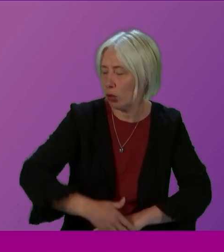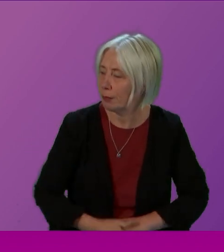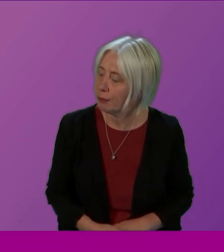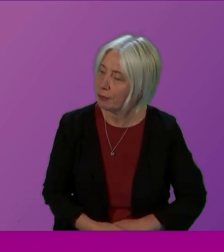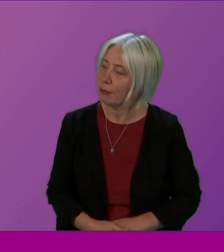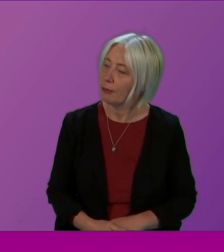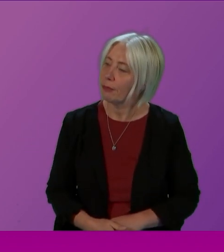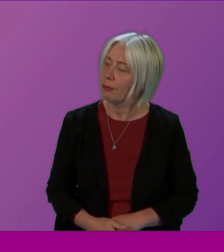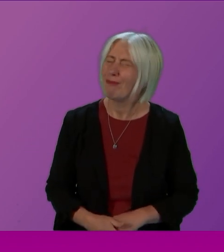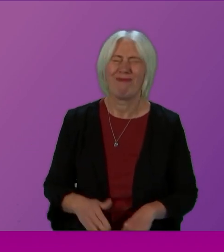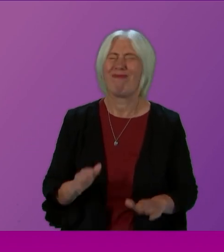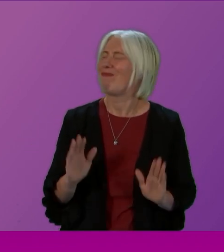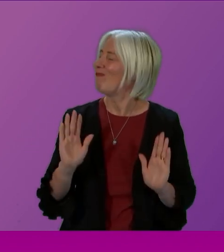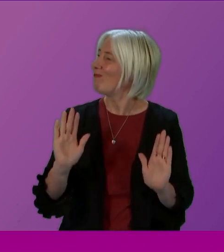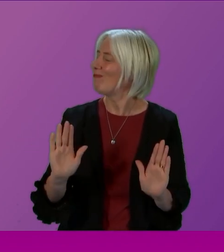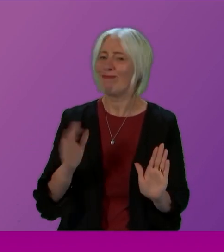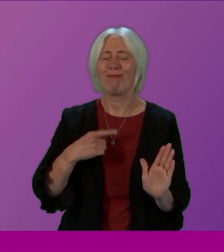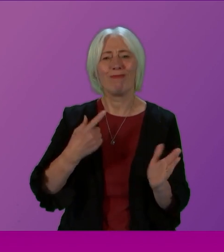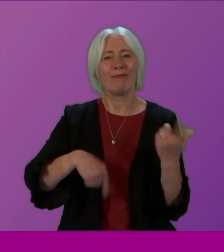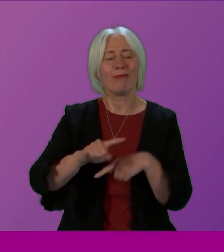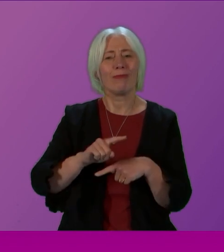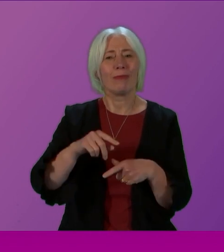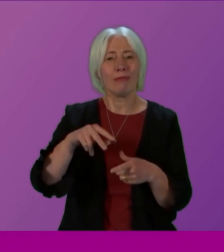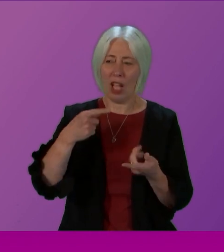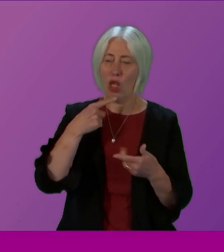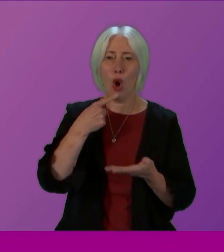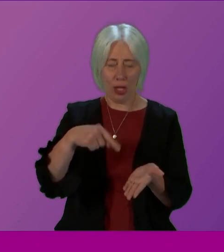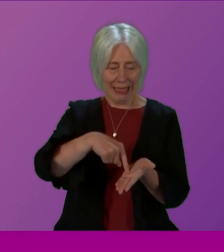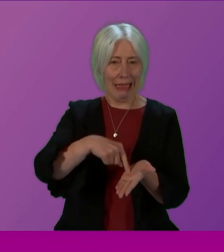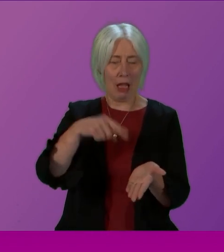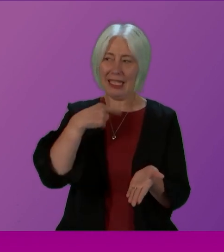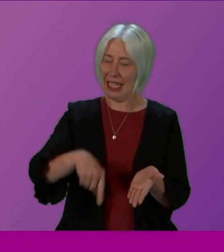I am sorry, but the standing orders of this Parliament are clear: if a minister is aware